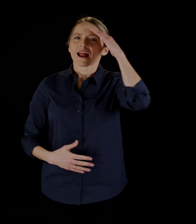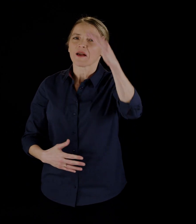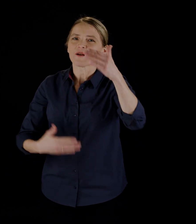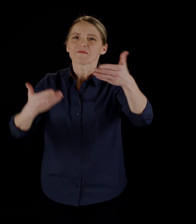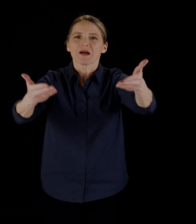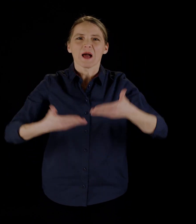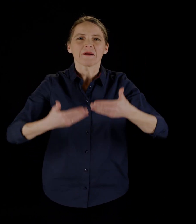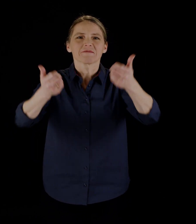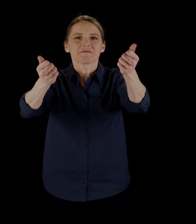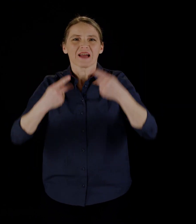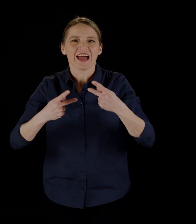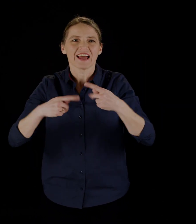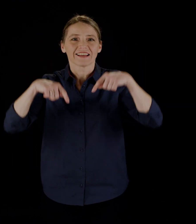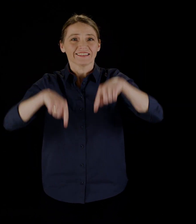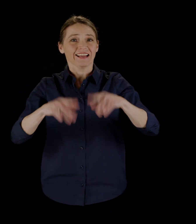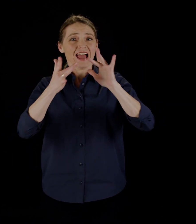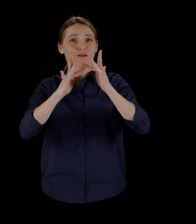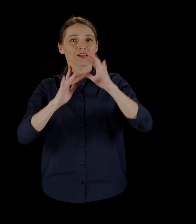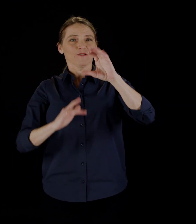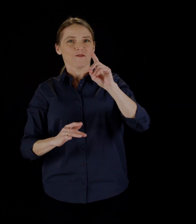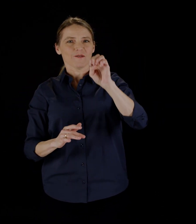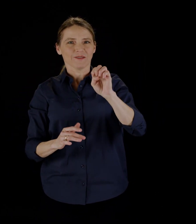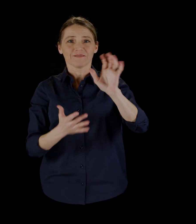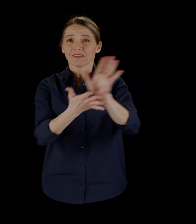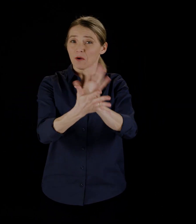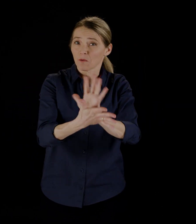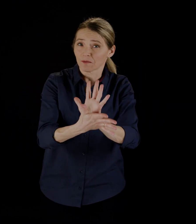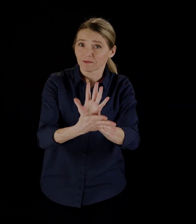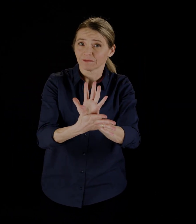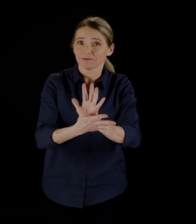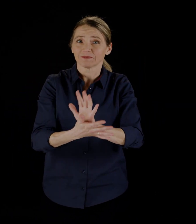Hello, and welcome back to the Internet Code video series.